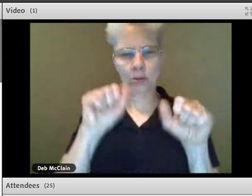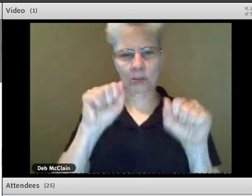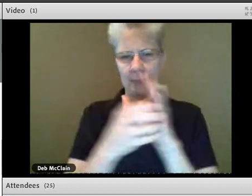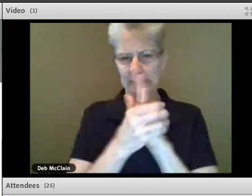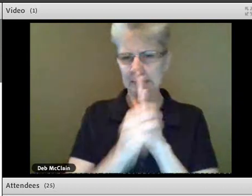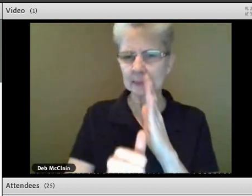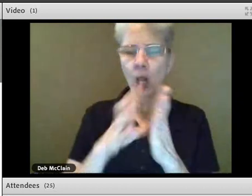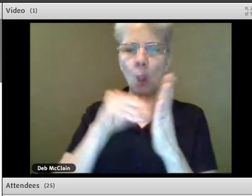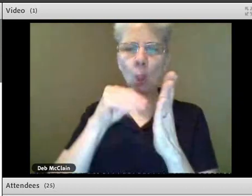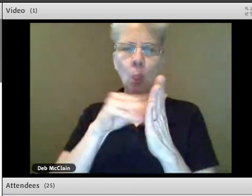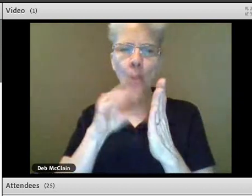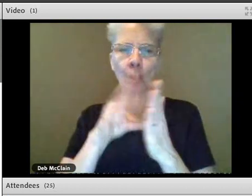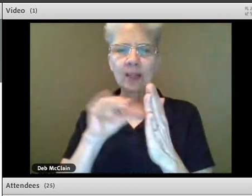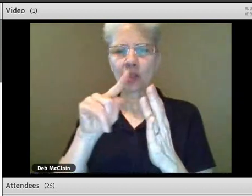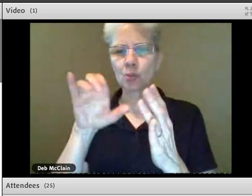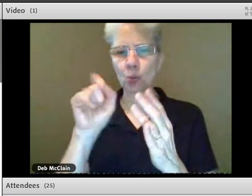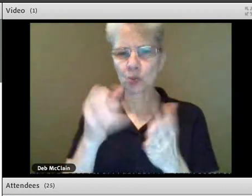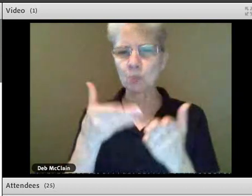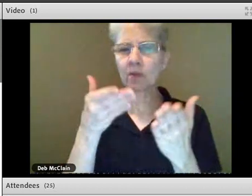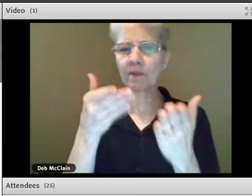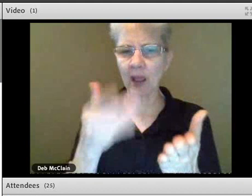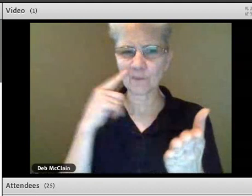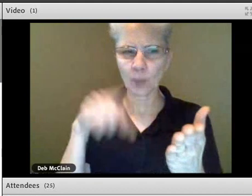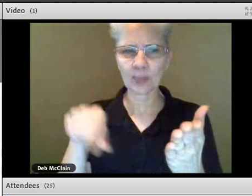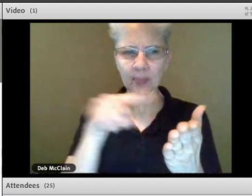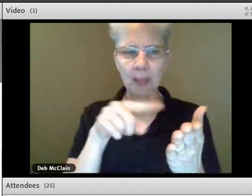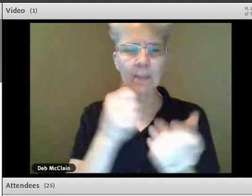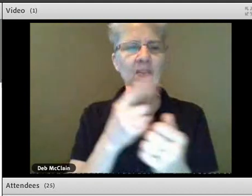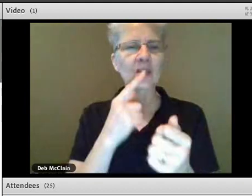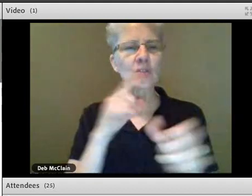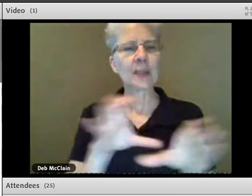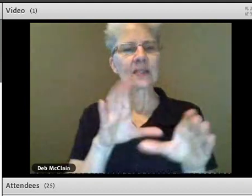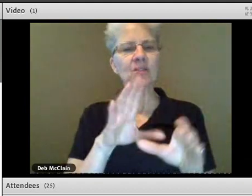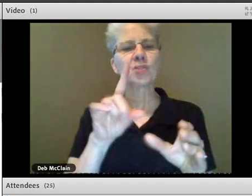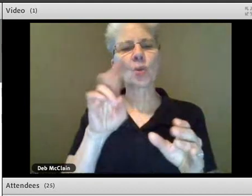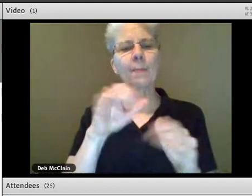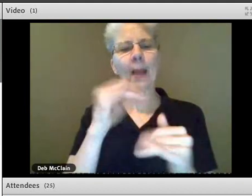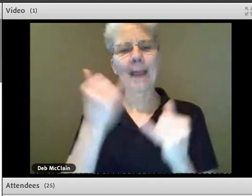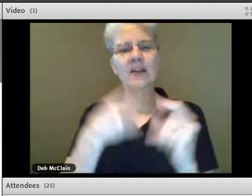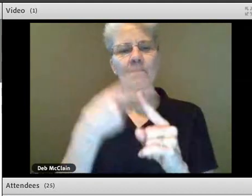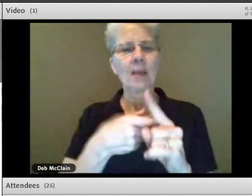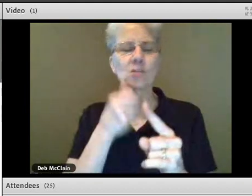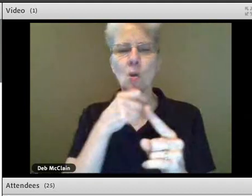in the tools you provide. Again, everything should be due by the end of the month. Don't make assumptions.